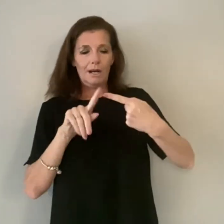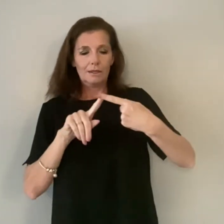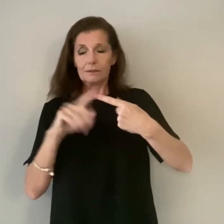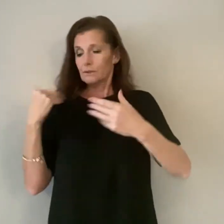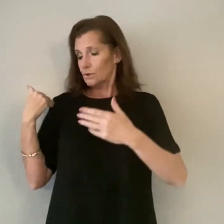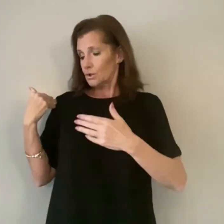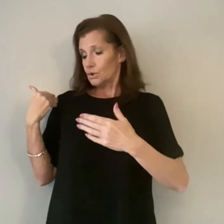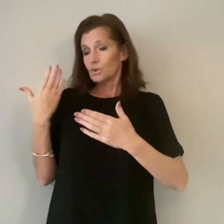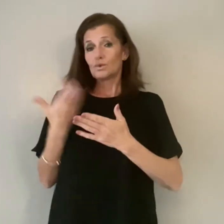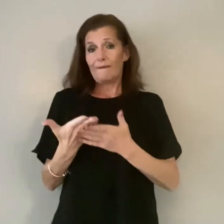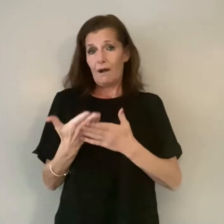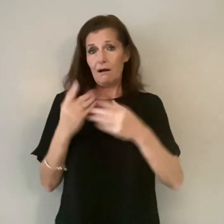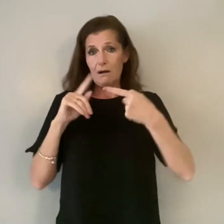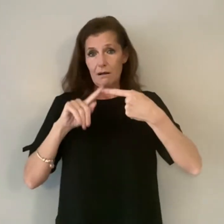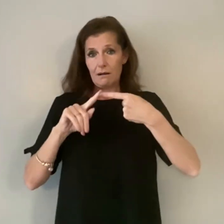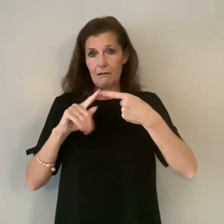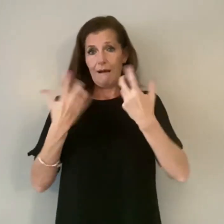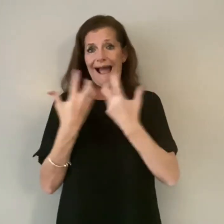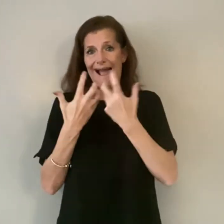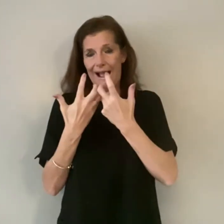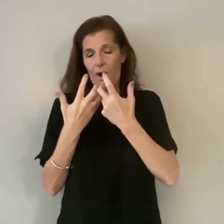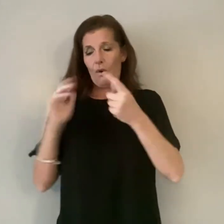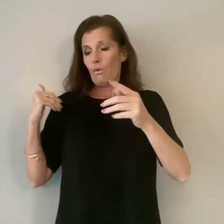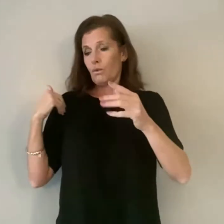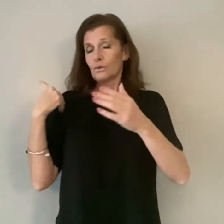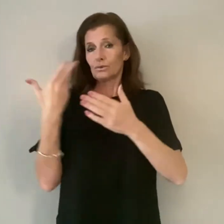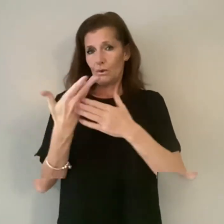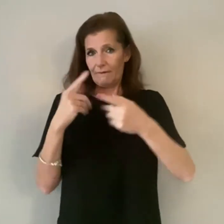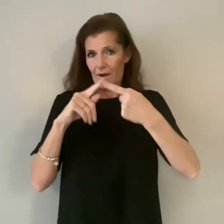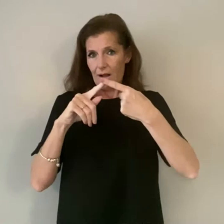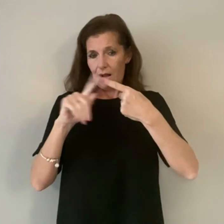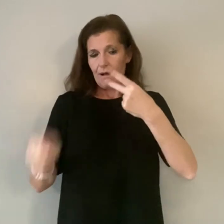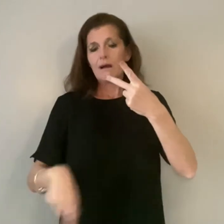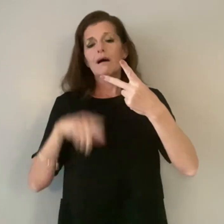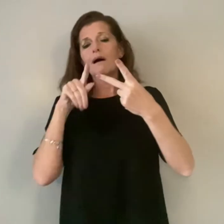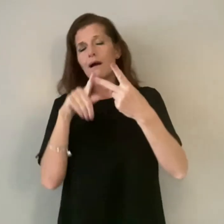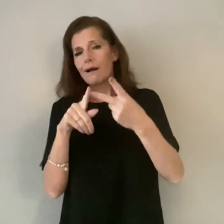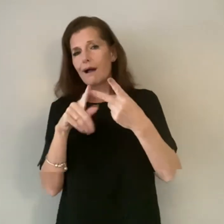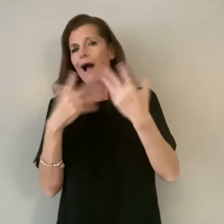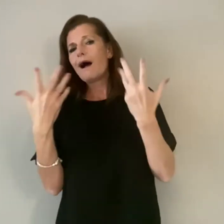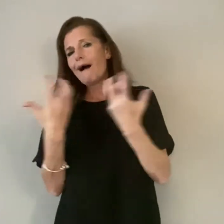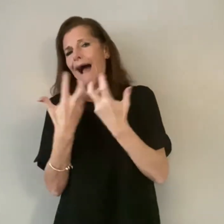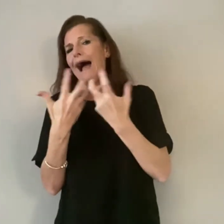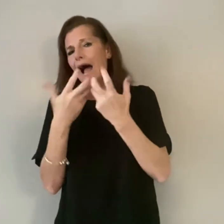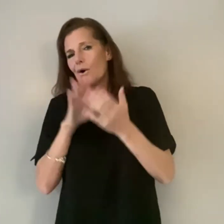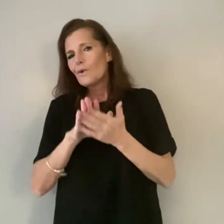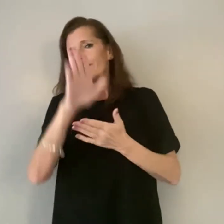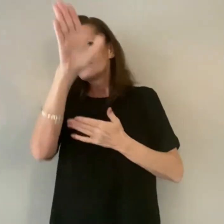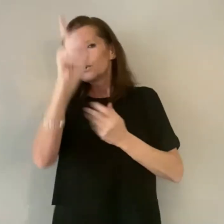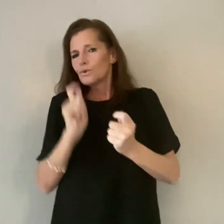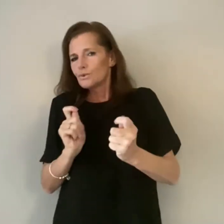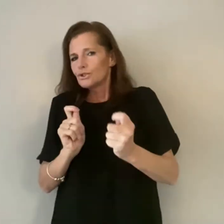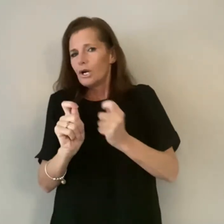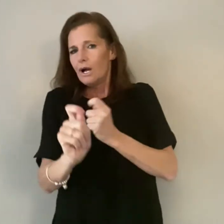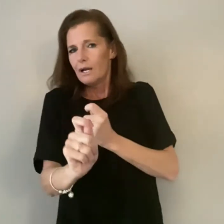firstly, what we've done to date and how we've approached it to date and then how that has informed how we might approach it going forward.